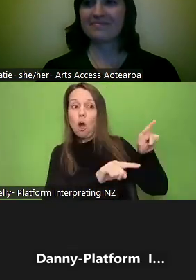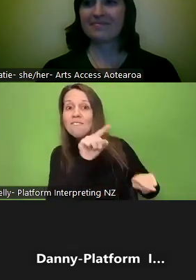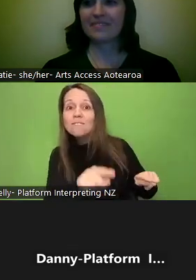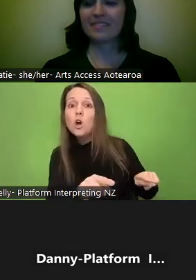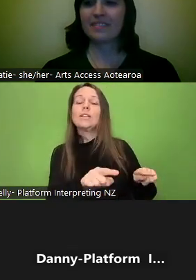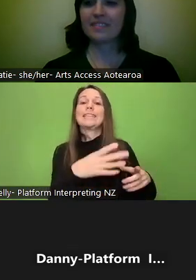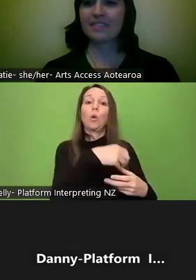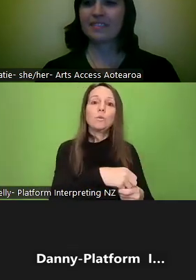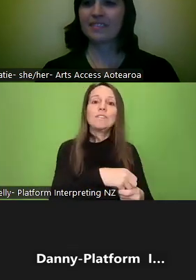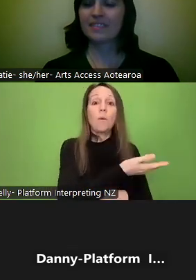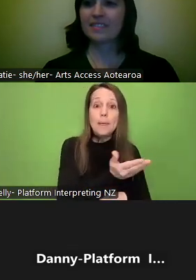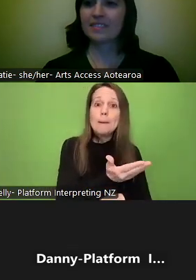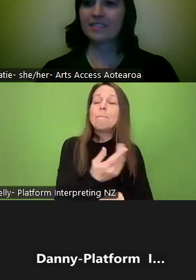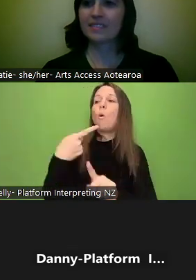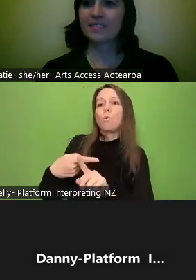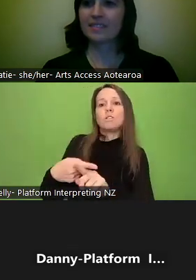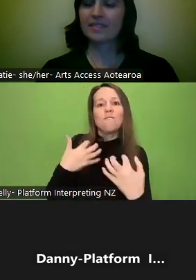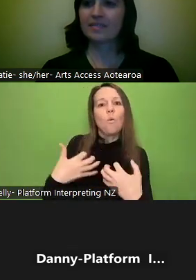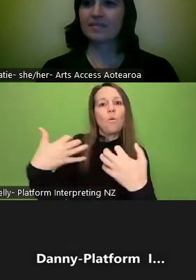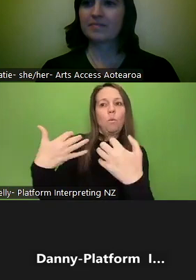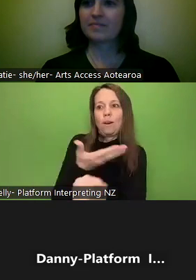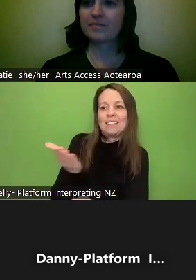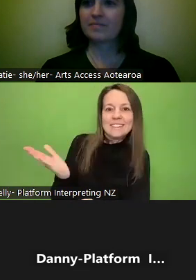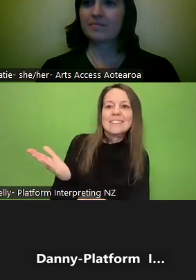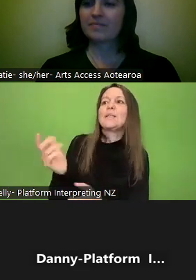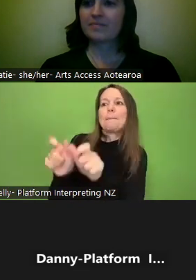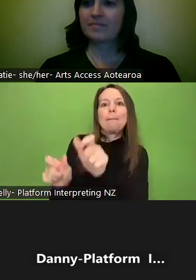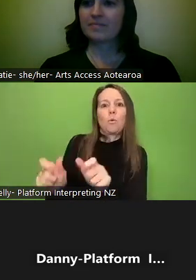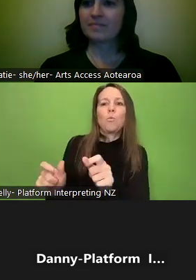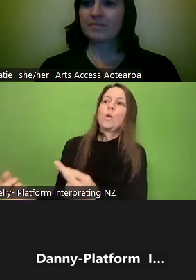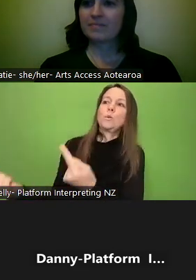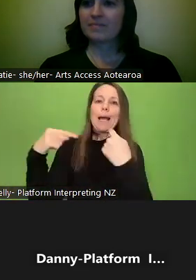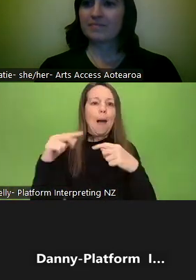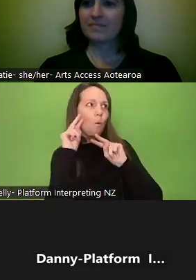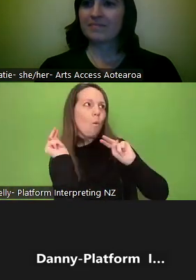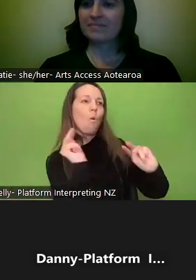everybody that we want to come and enjoy arts. So, thank you so much for joining us tonight. I'm